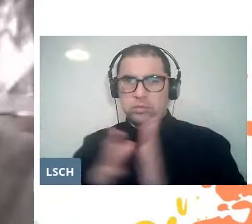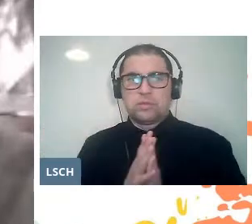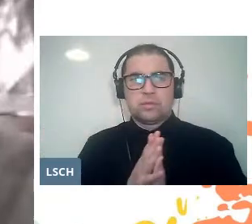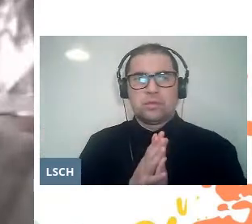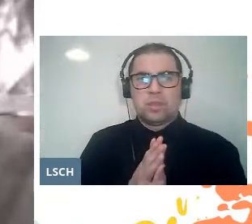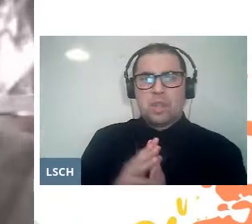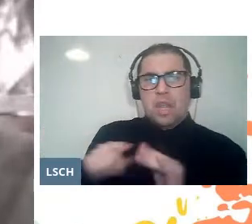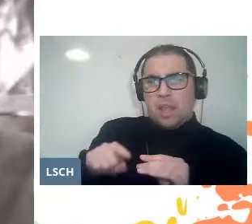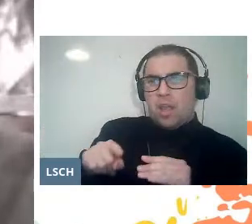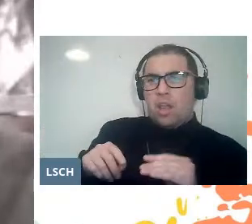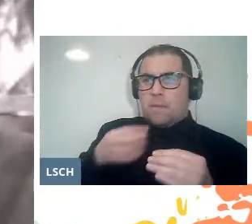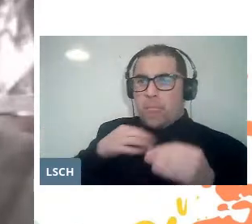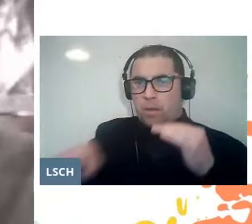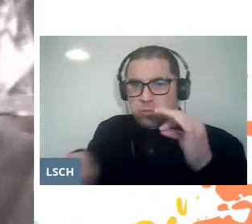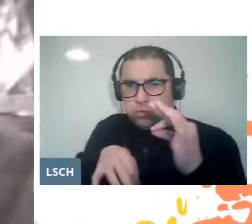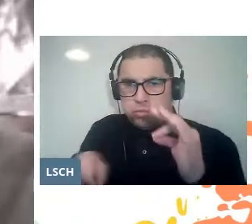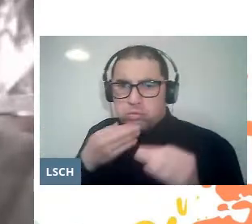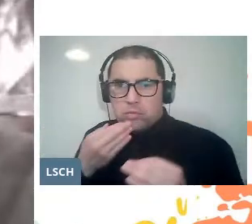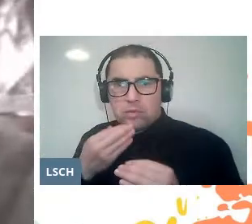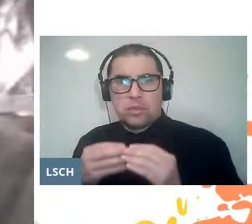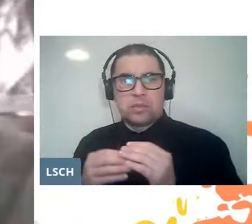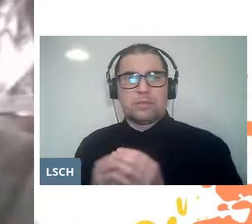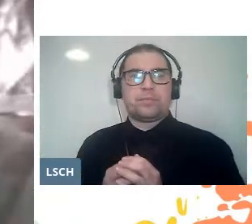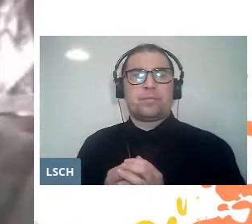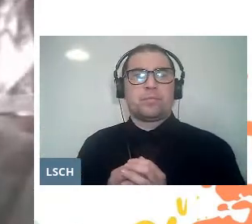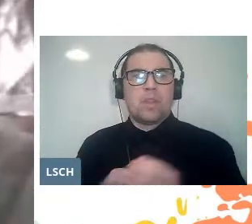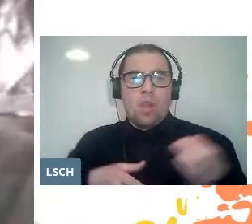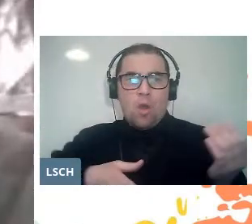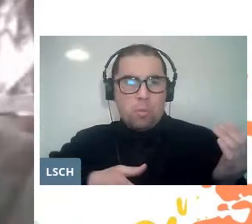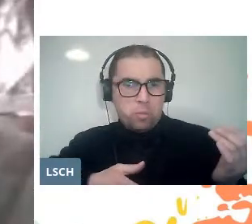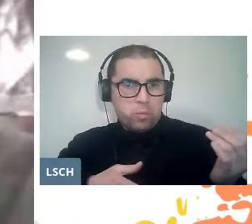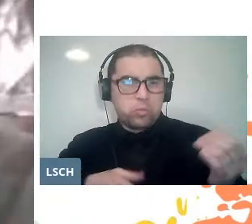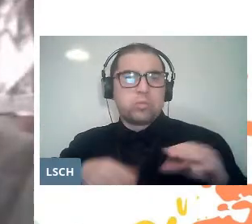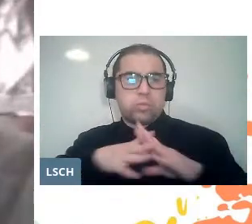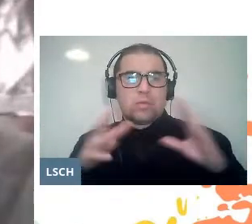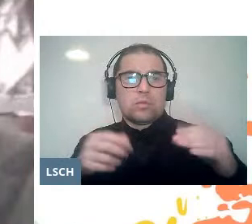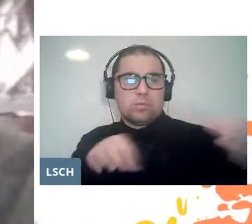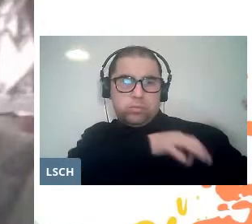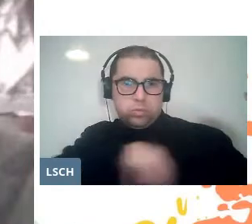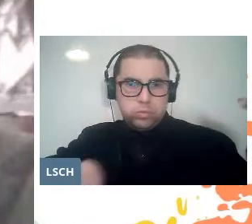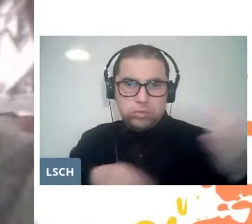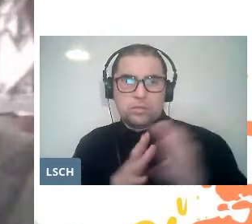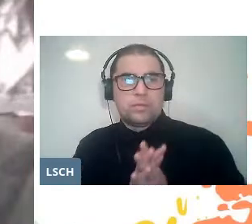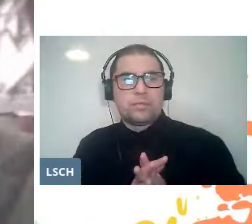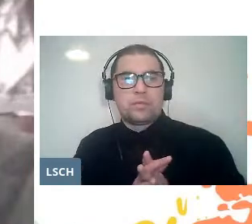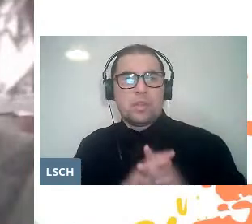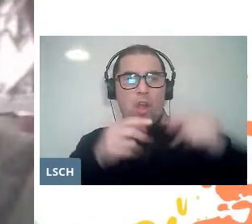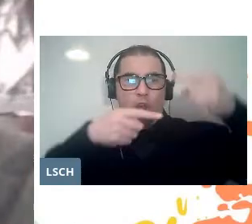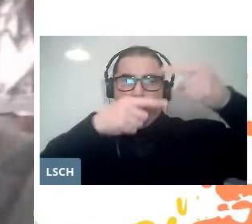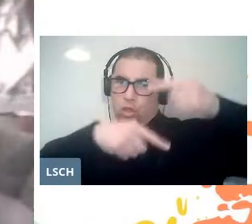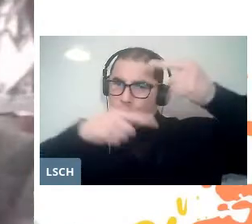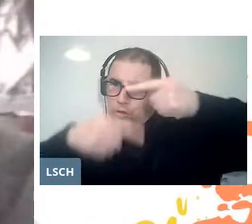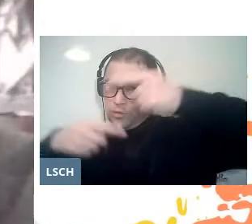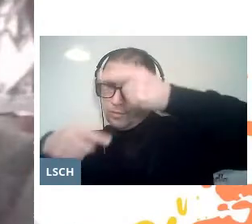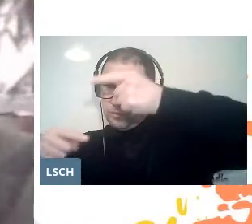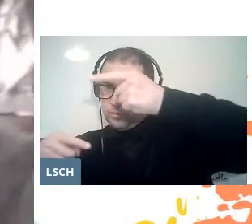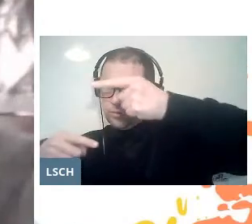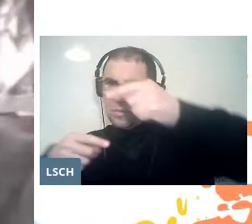That is, the double basses had more than one line. That is, they distanced themselves from preclassicism,